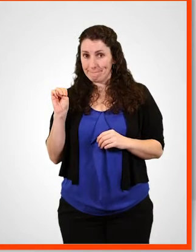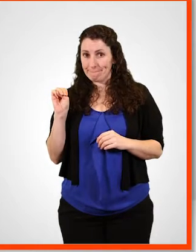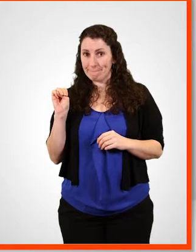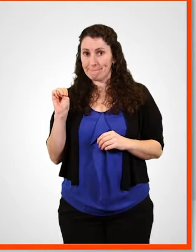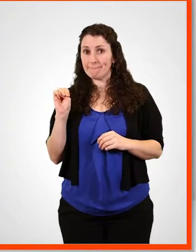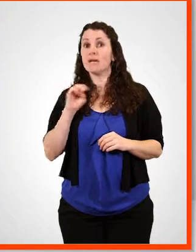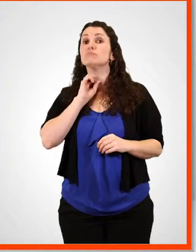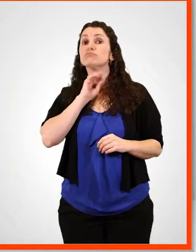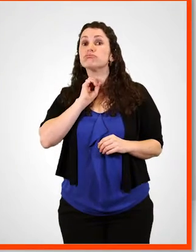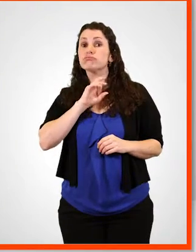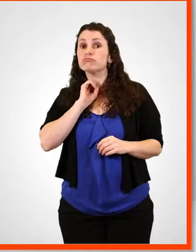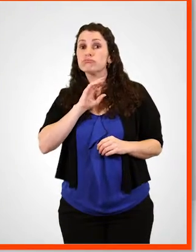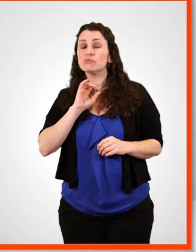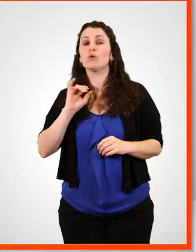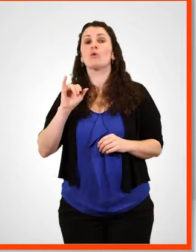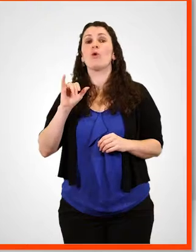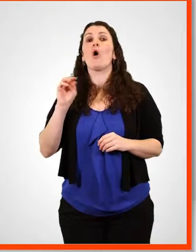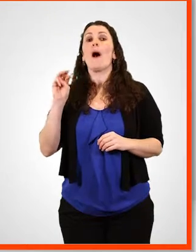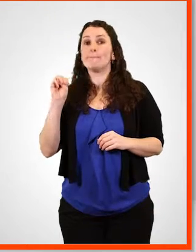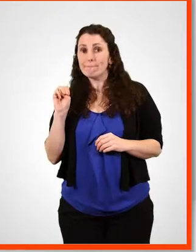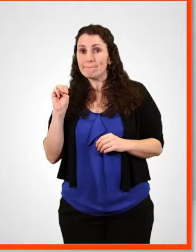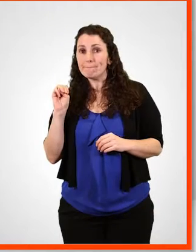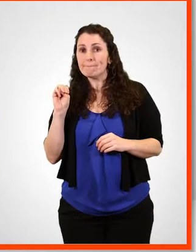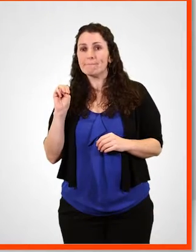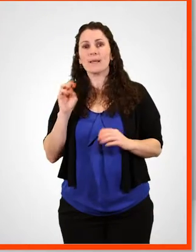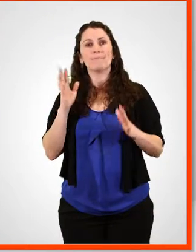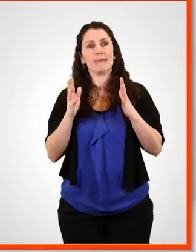using my voice, then there is that component there.